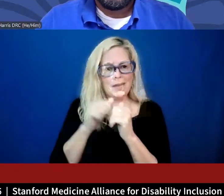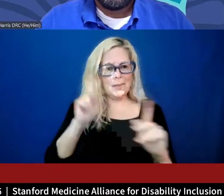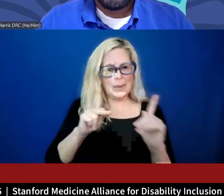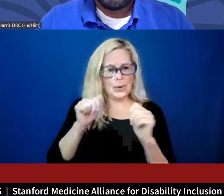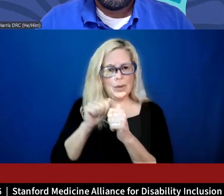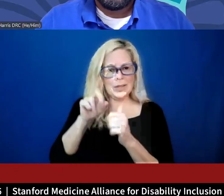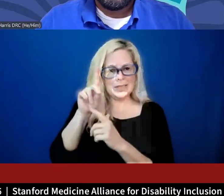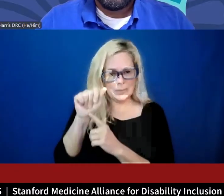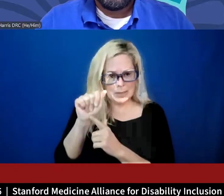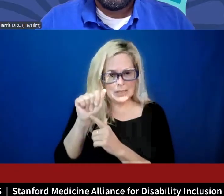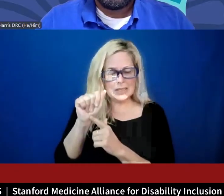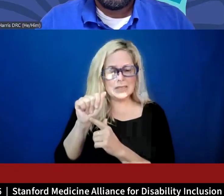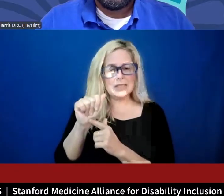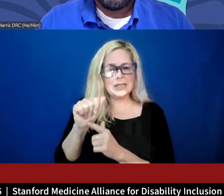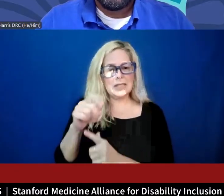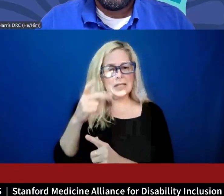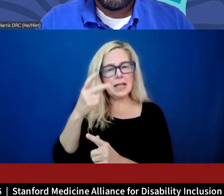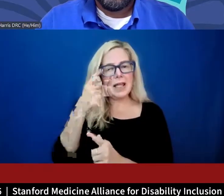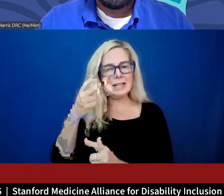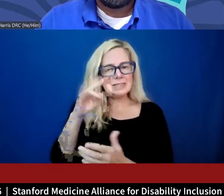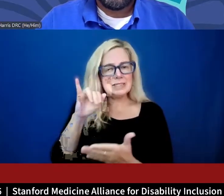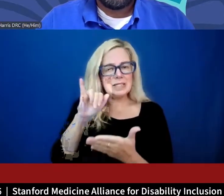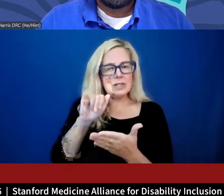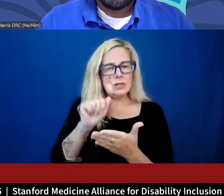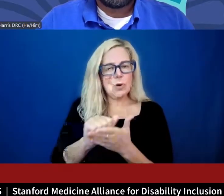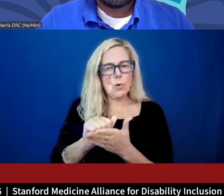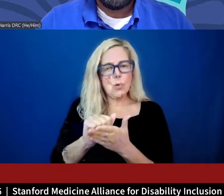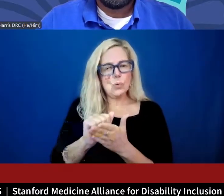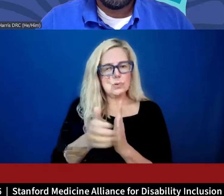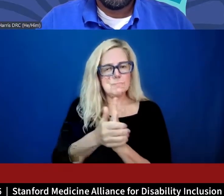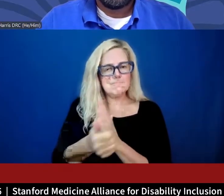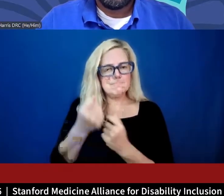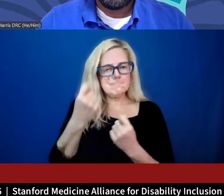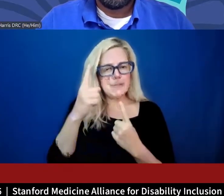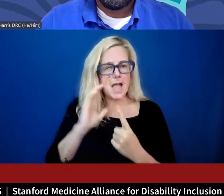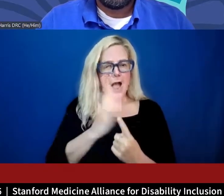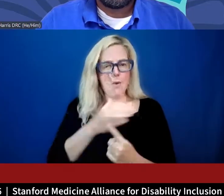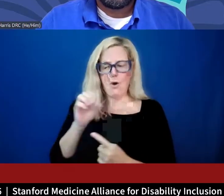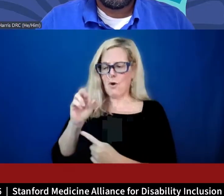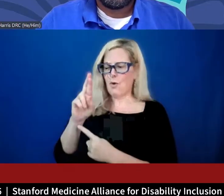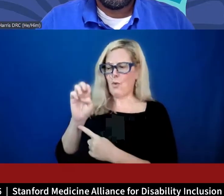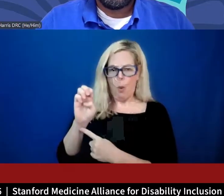Take a look at our eight core competencies. Uh, and we believe that every medical school should